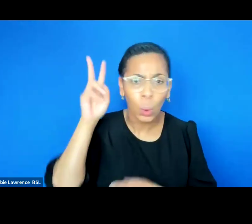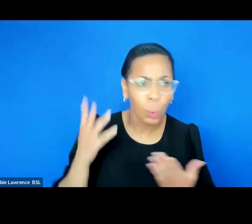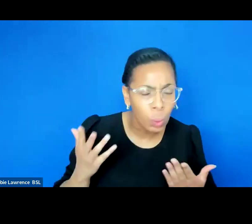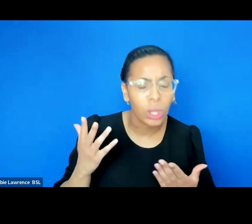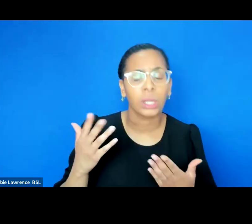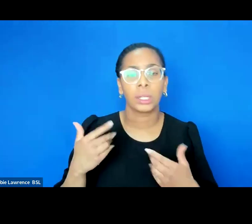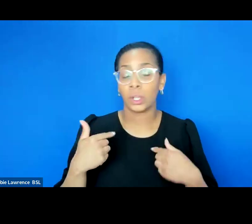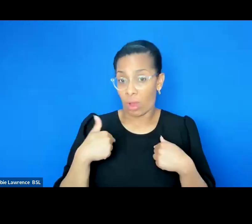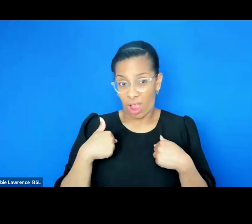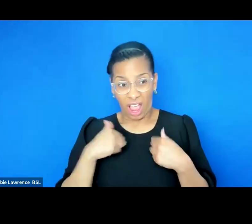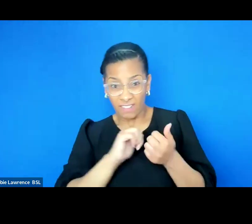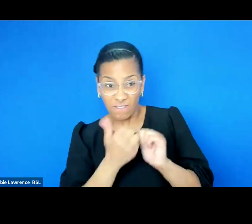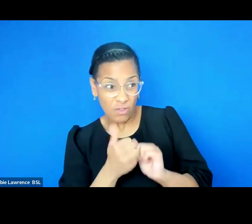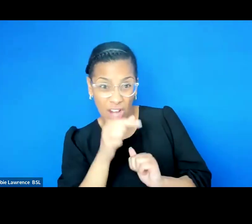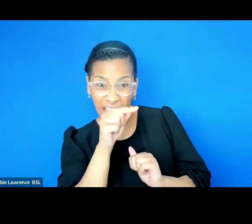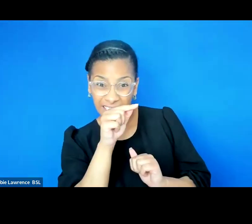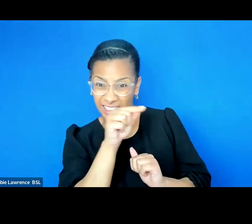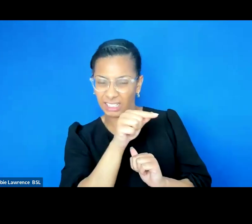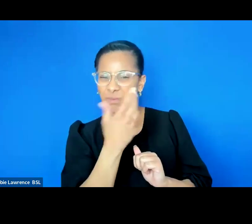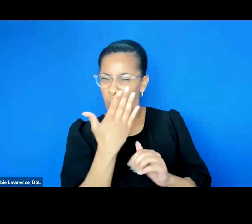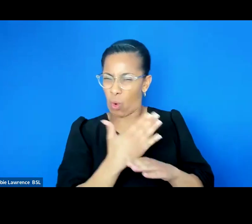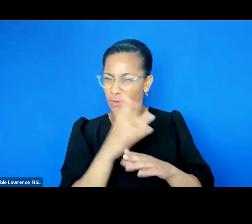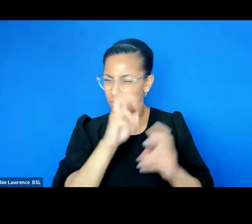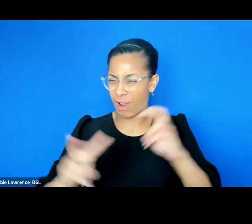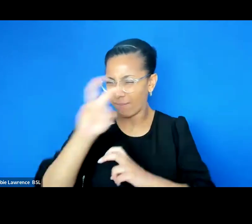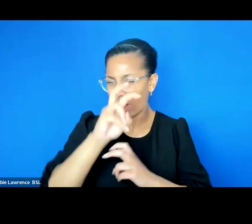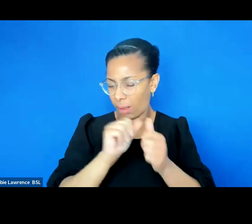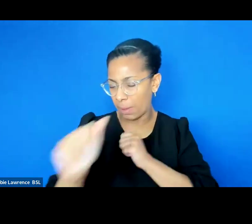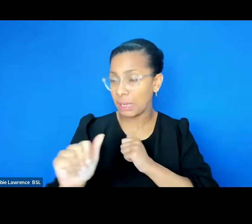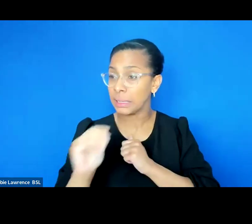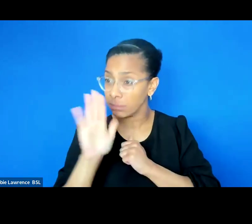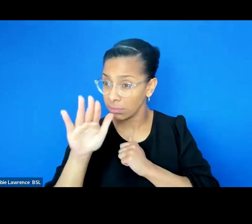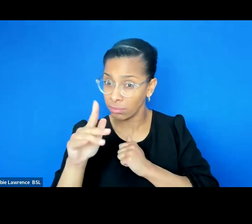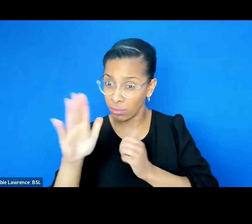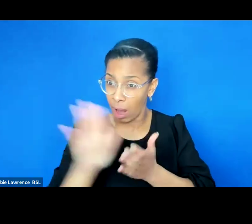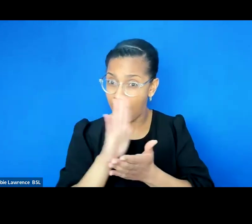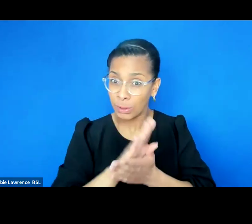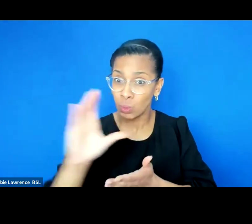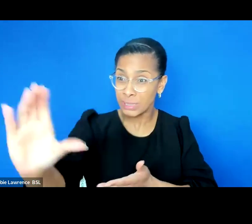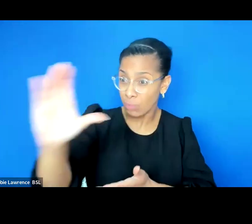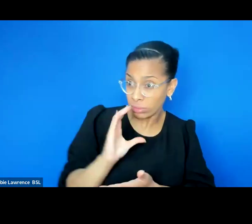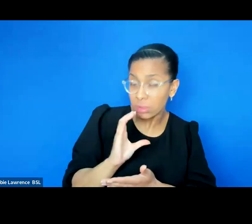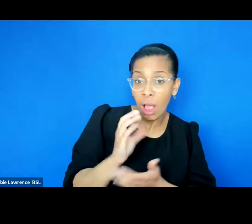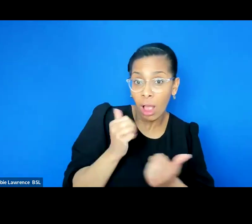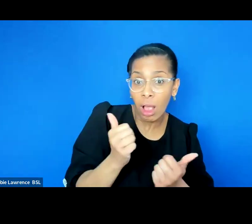agency. And I said, "Hey, do you wanna sponsor this? And we can put your logo on a flyer or something." He was all for it. I went and told the country